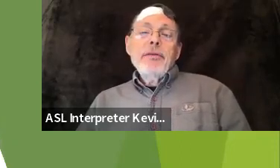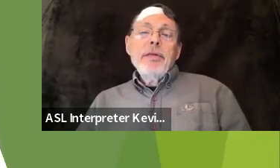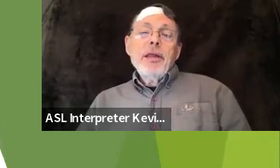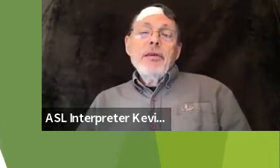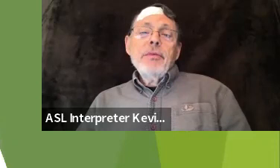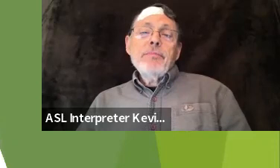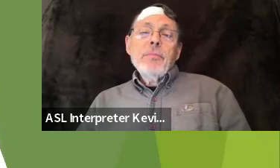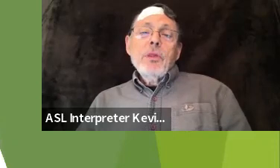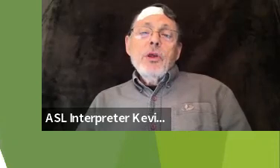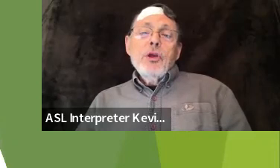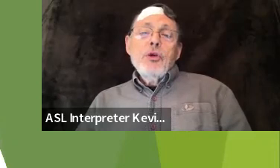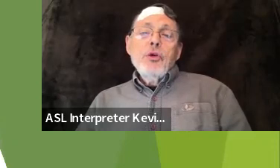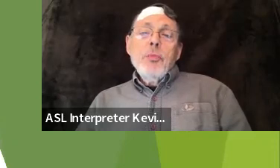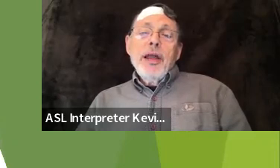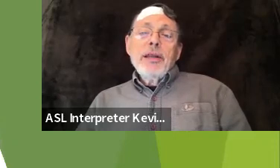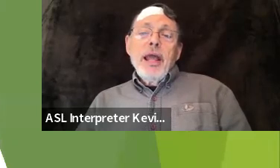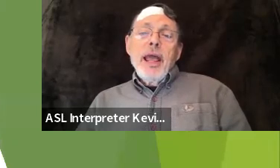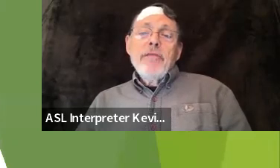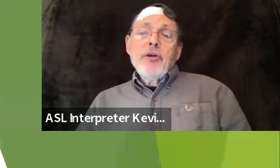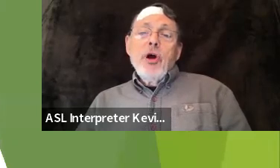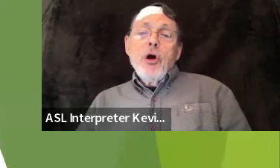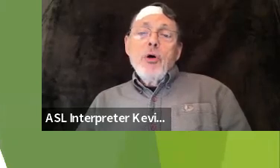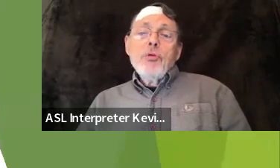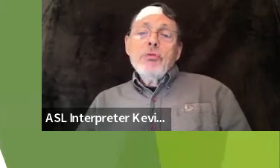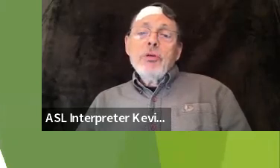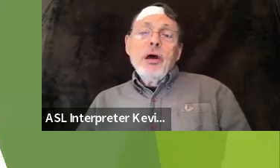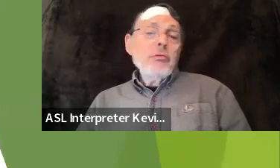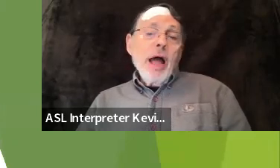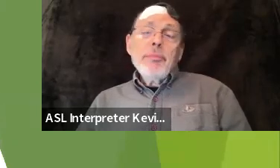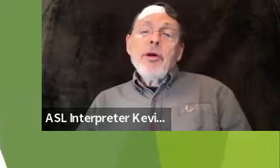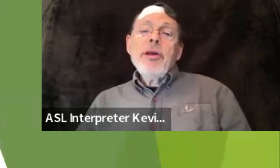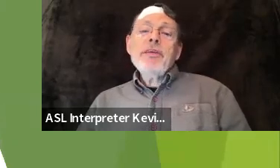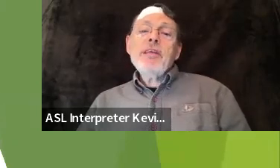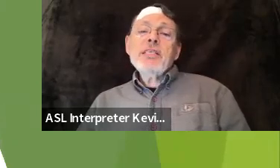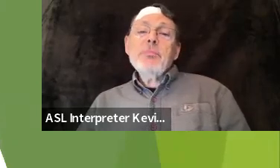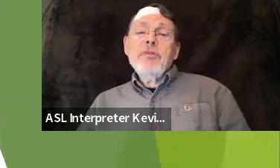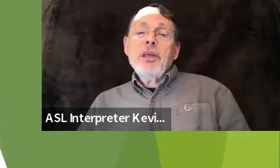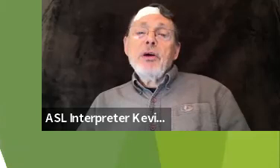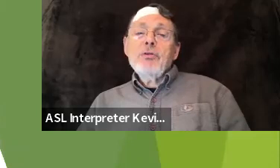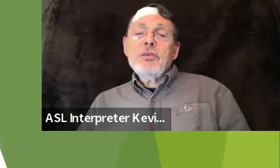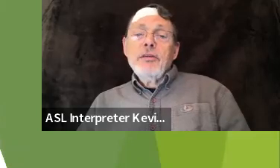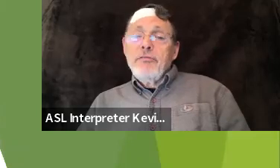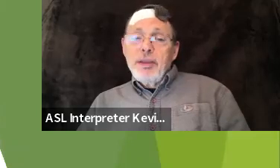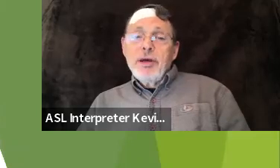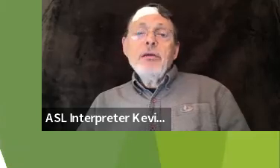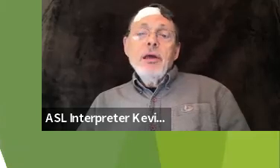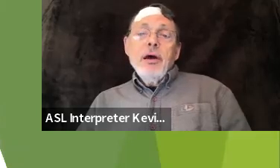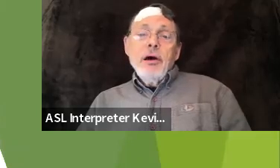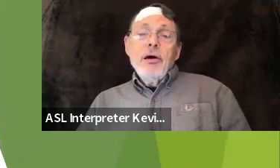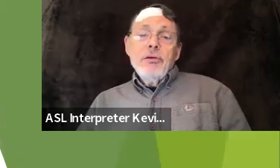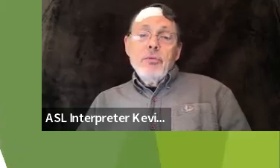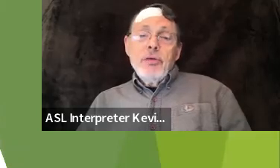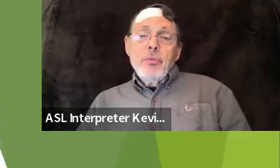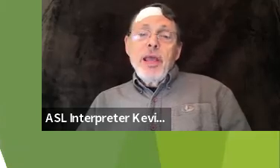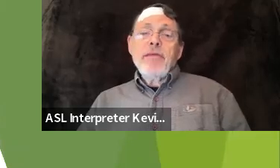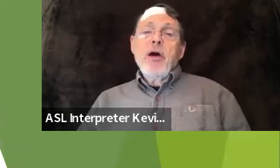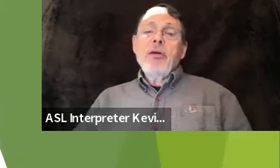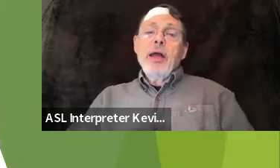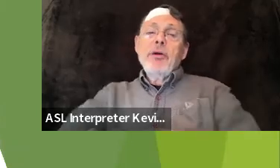And then you might have your own library of accessible videos, and FEMA, we have our library